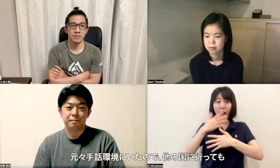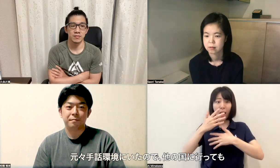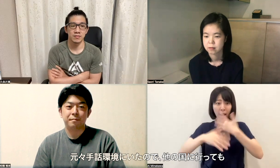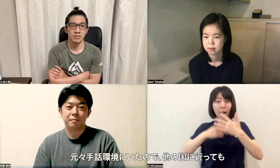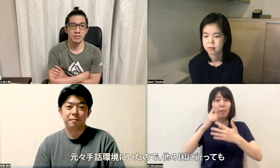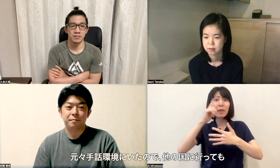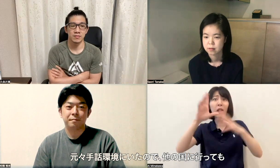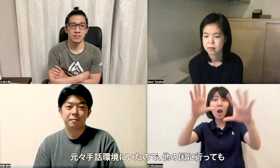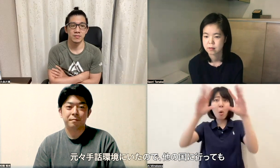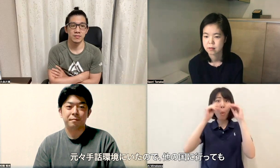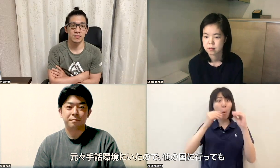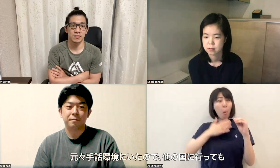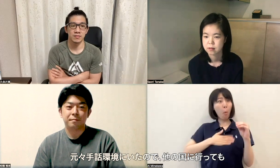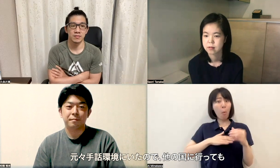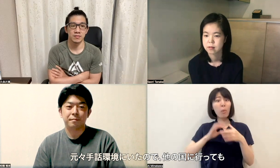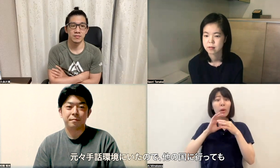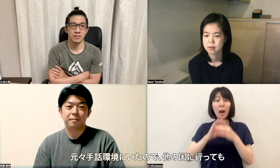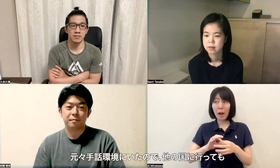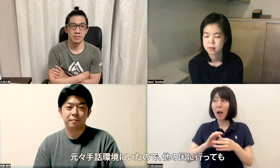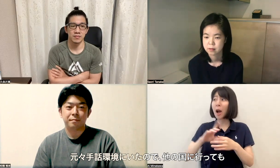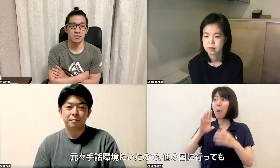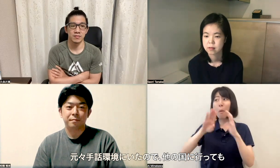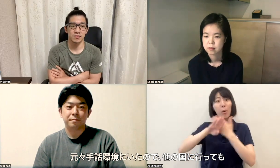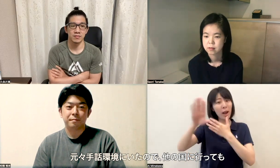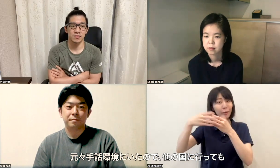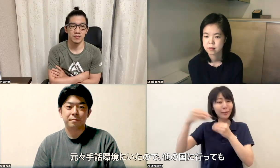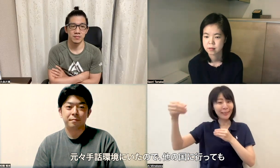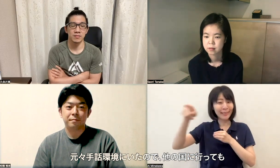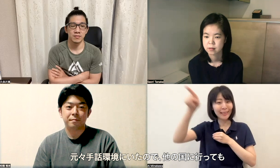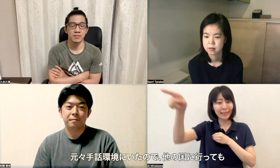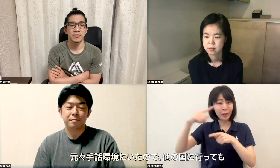Since I was originally in a sign language environment,